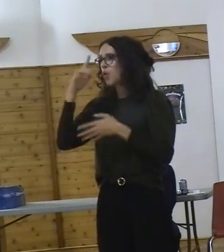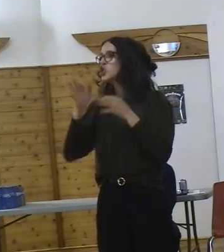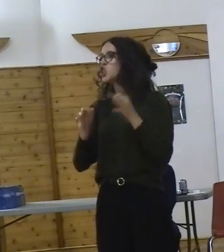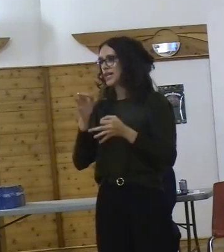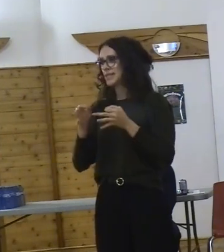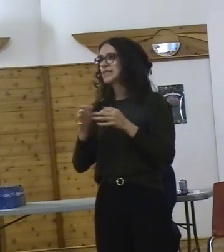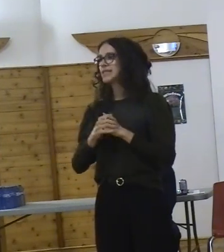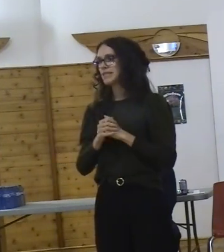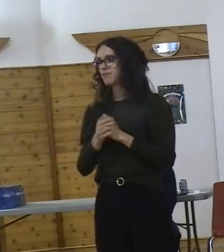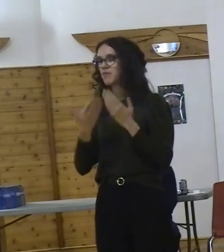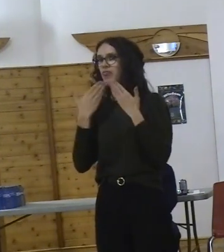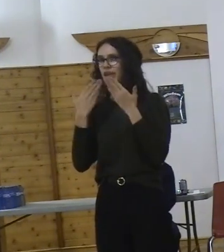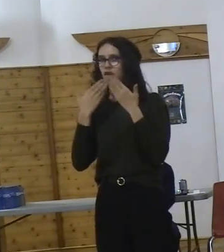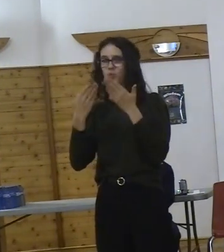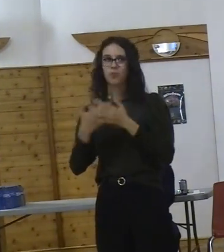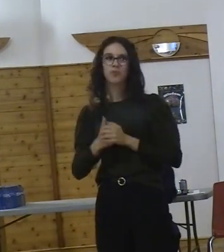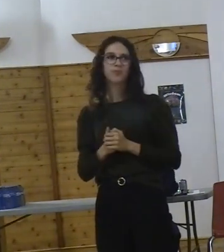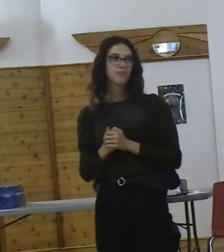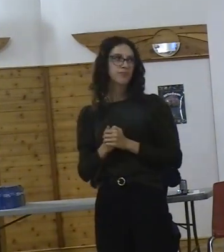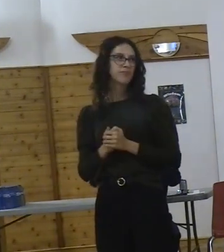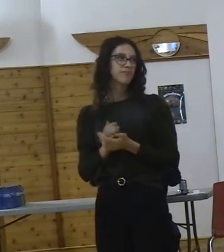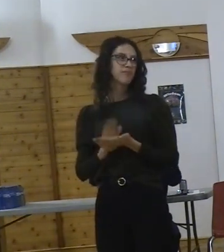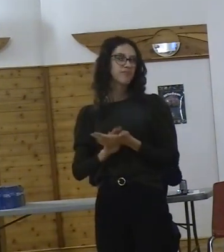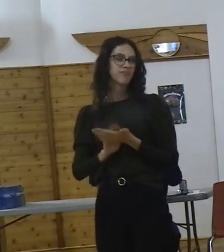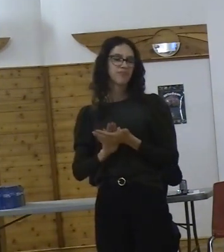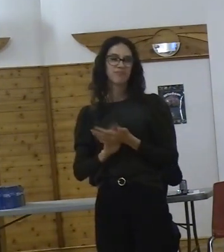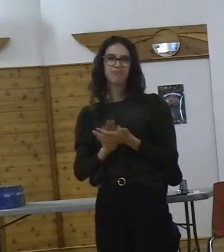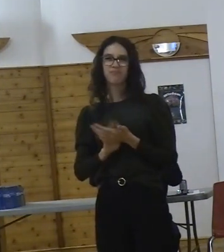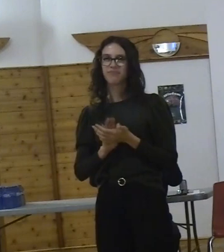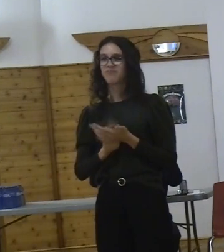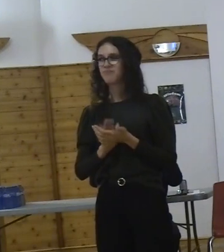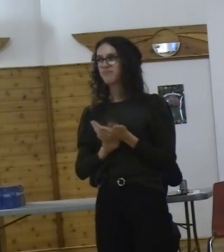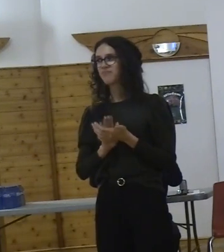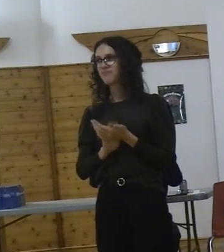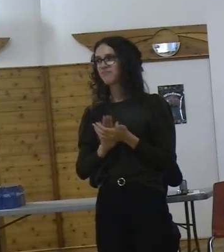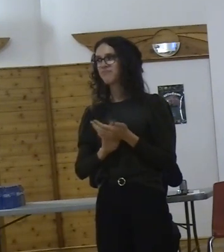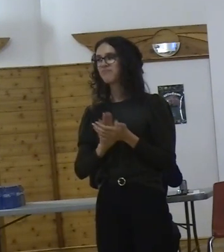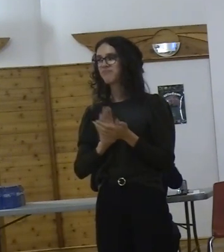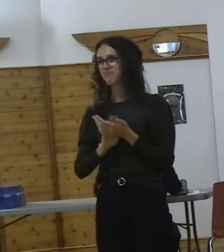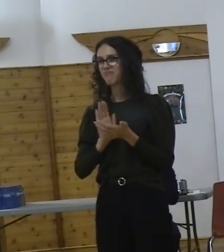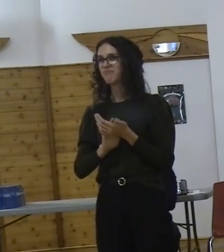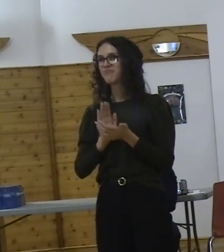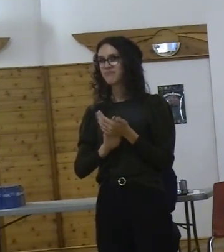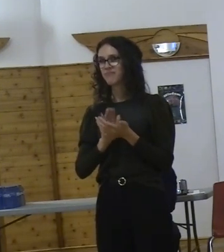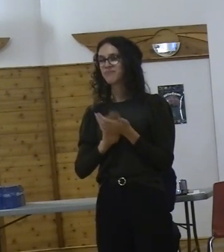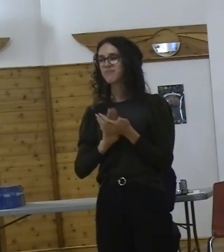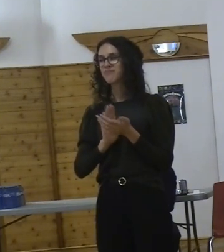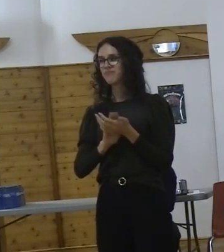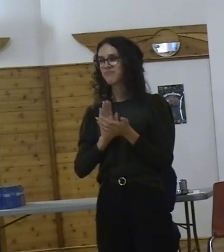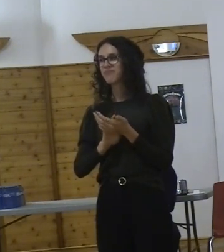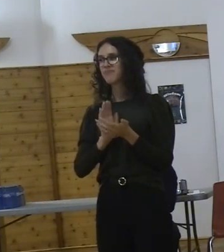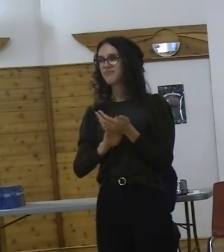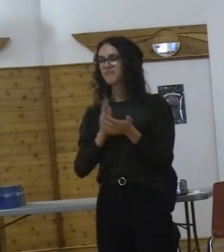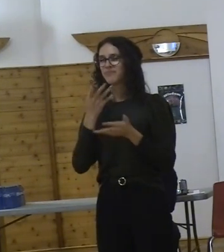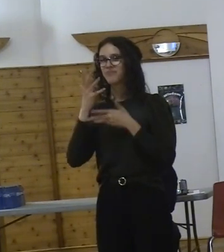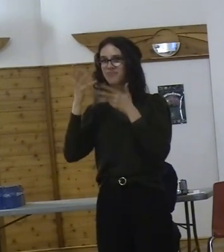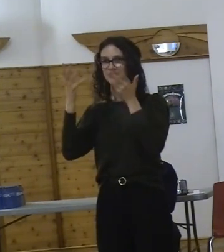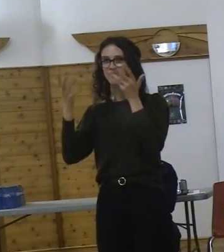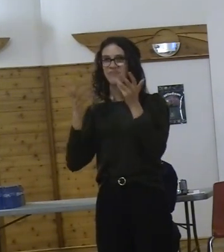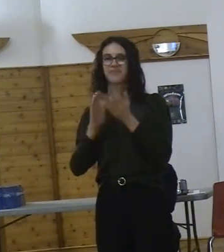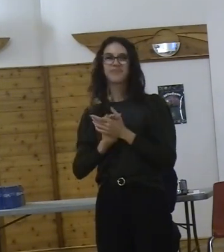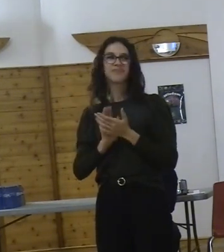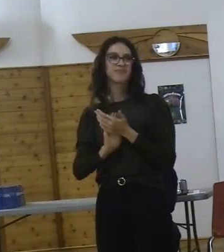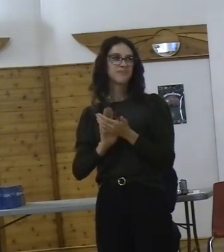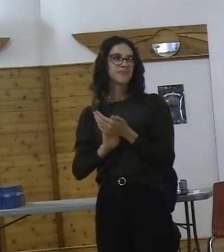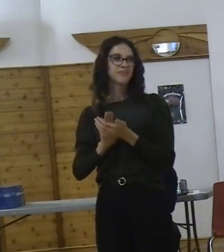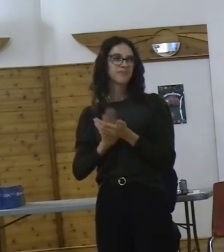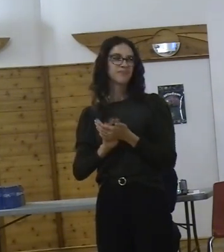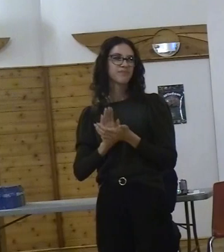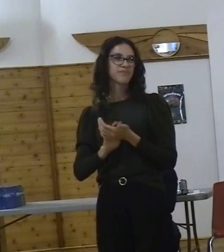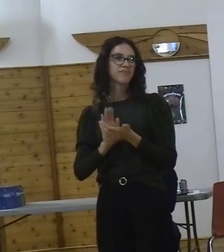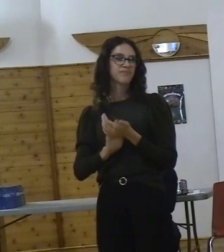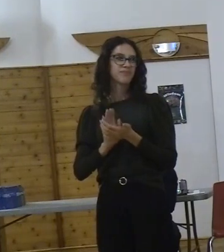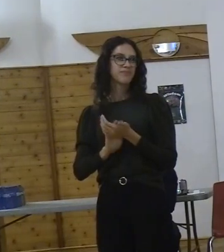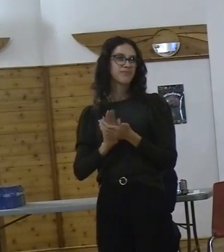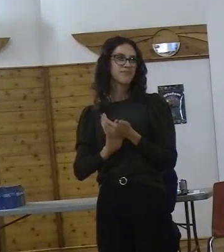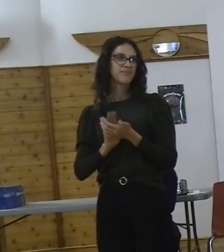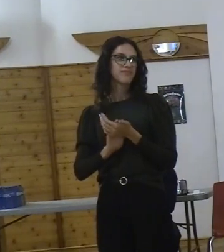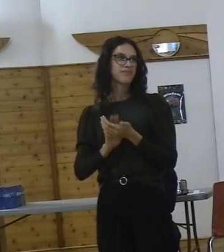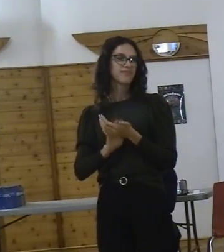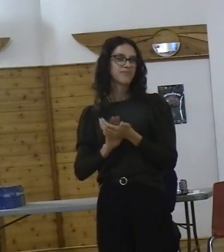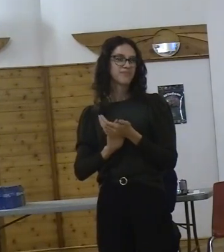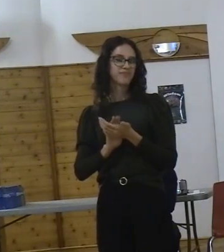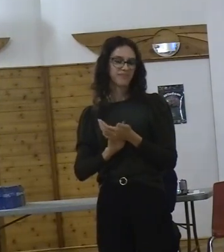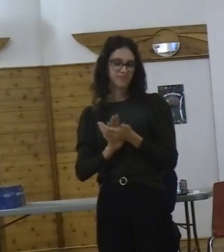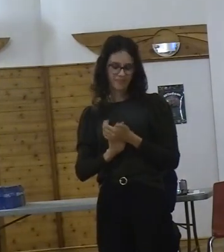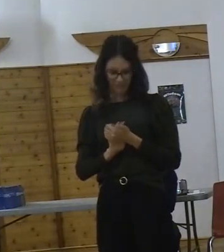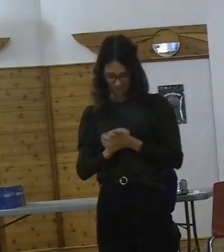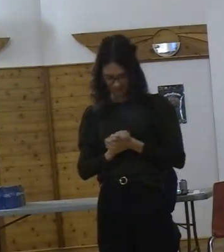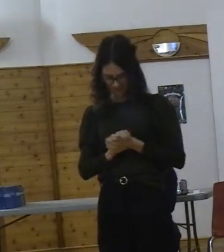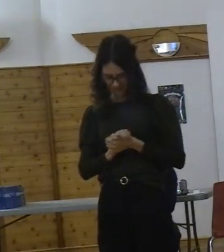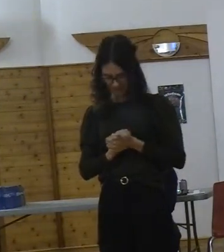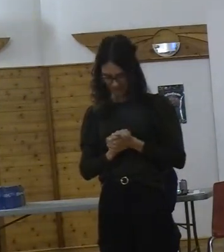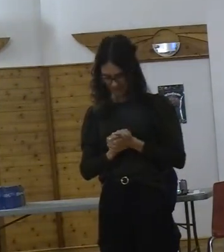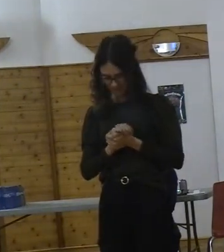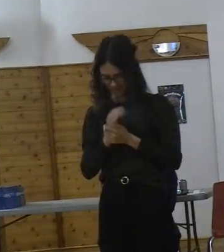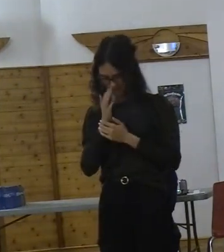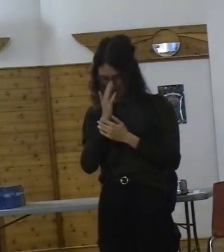Miigwech.